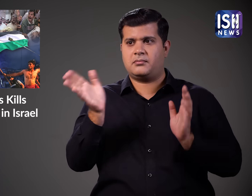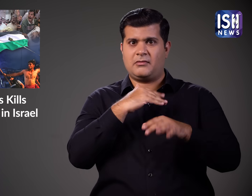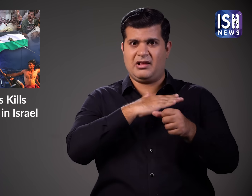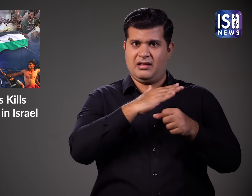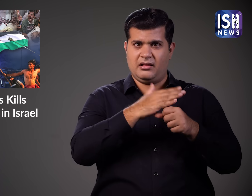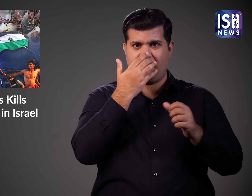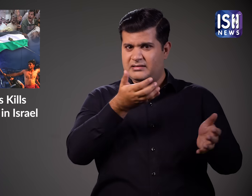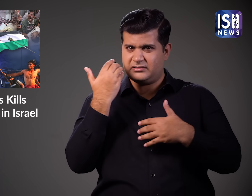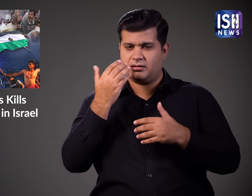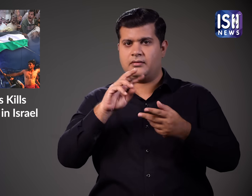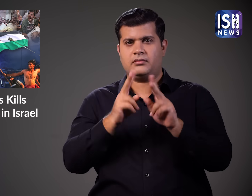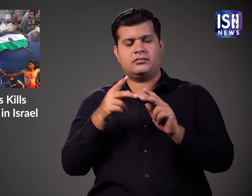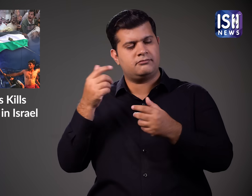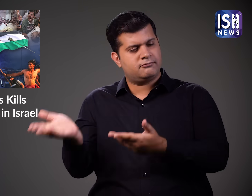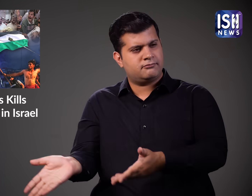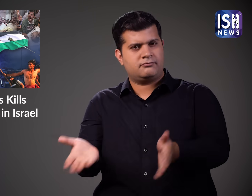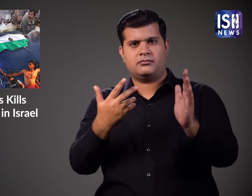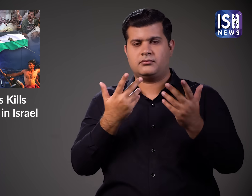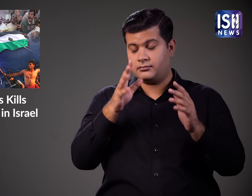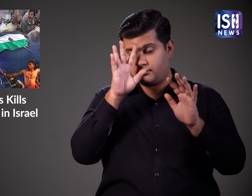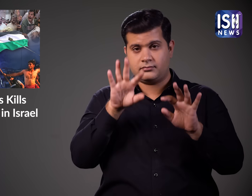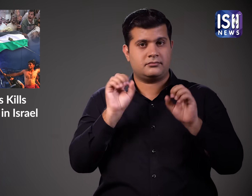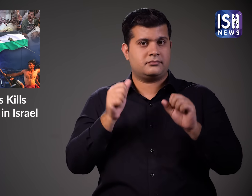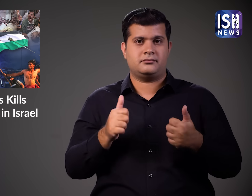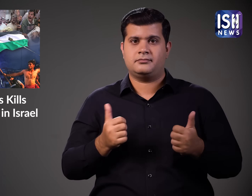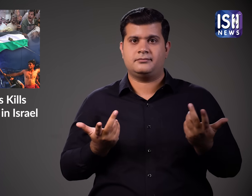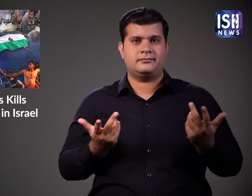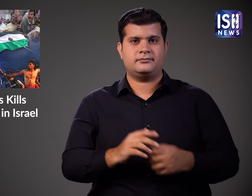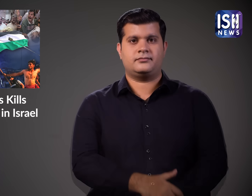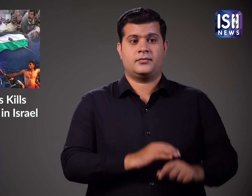as earlier they had said that they will kill the hsotages, but now they have freed a couple of them.